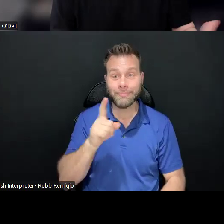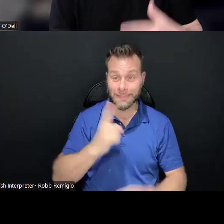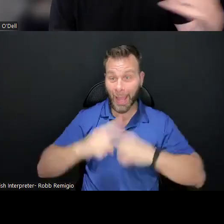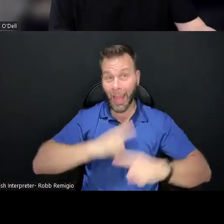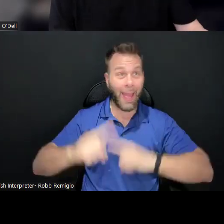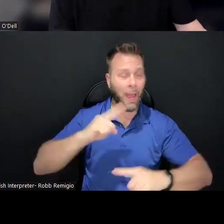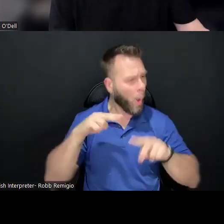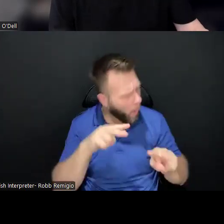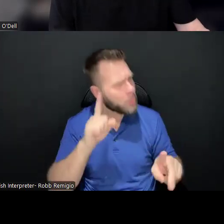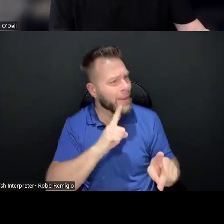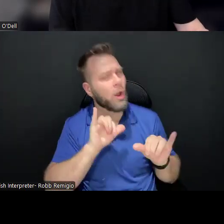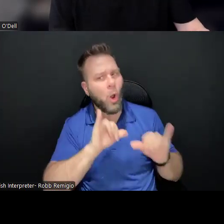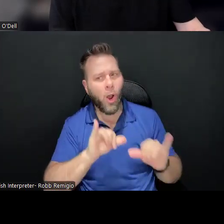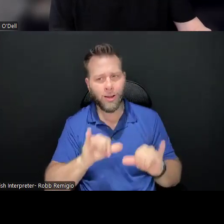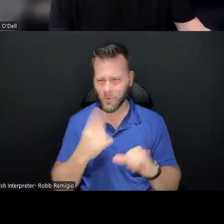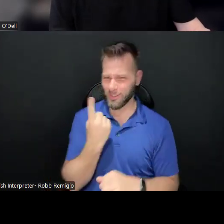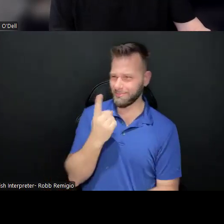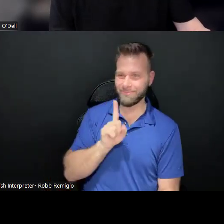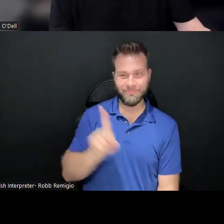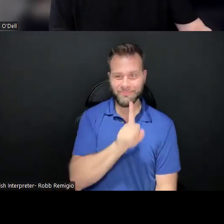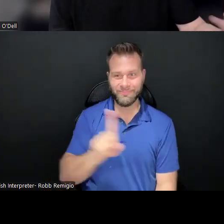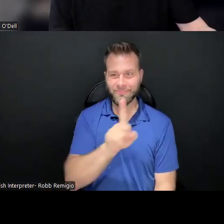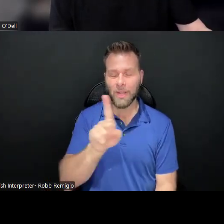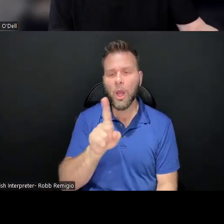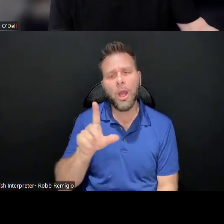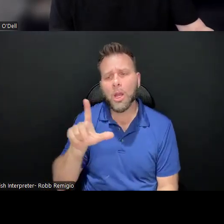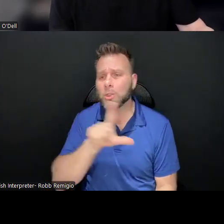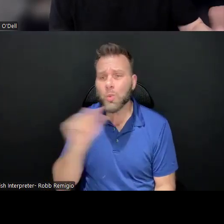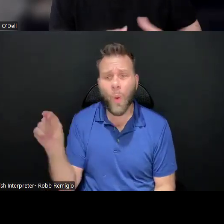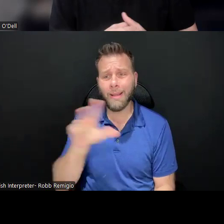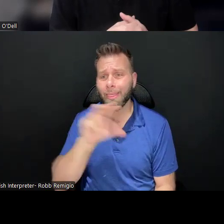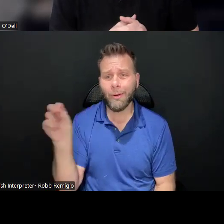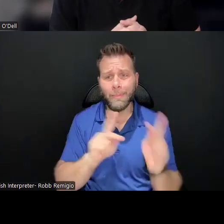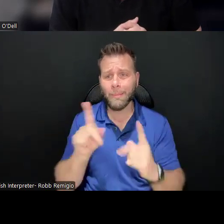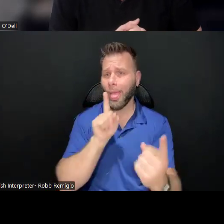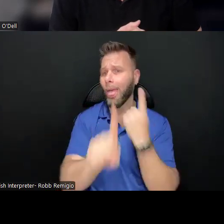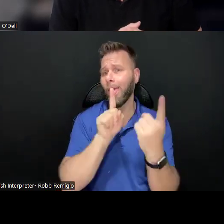cochlear implants, isn't going to walk by signing themselves.